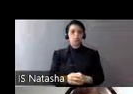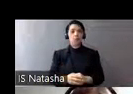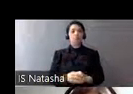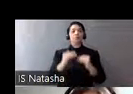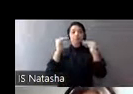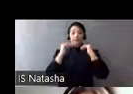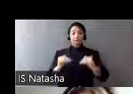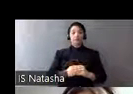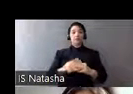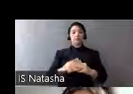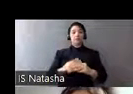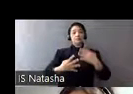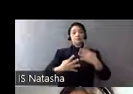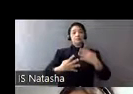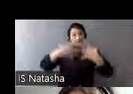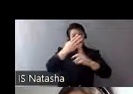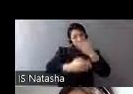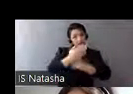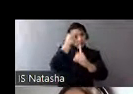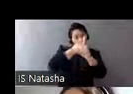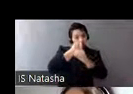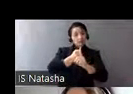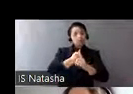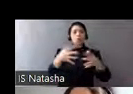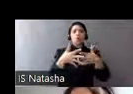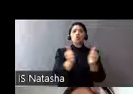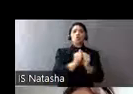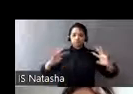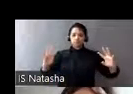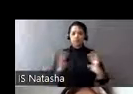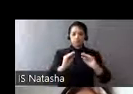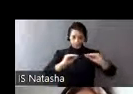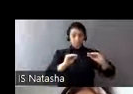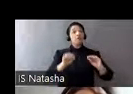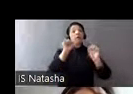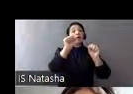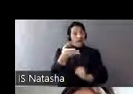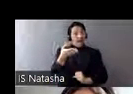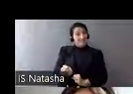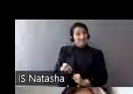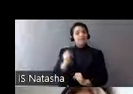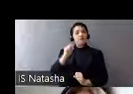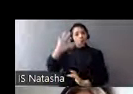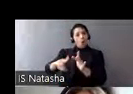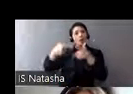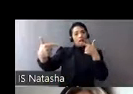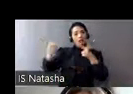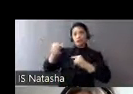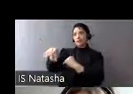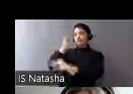advocacy workshop for OPDs which are available online and you can download the PowerPoint